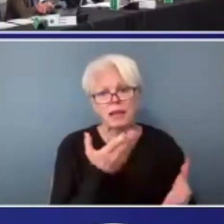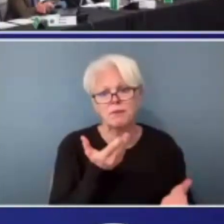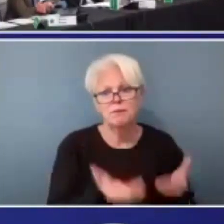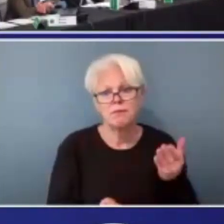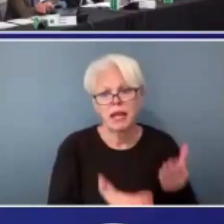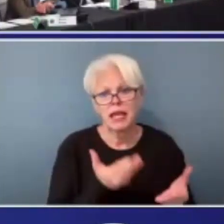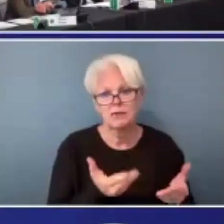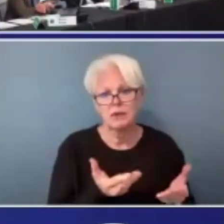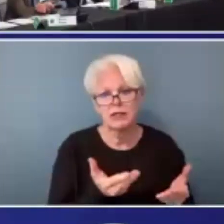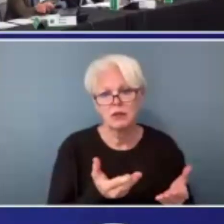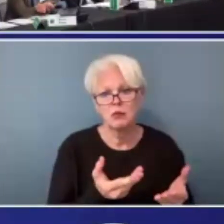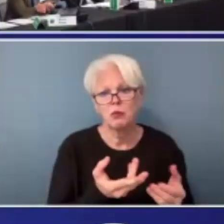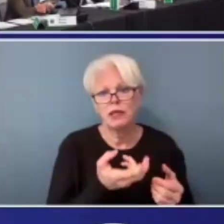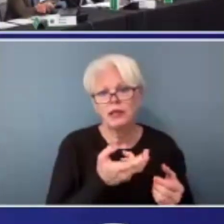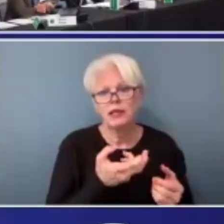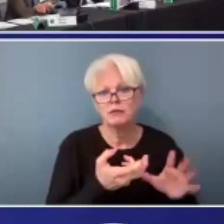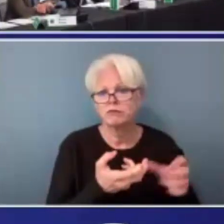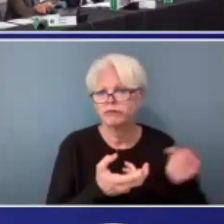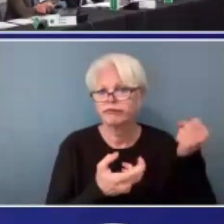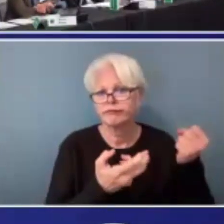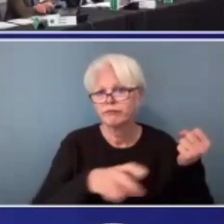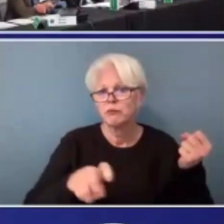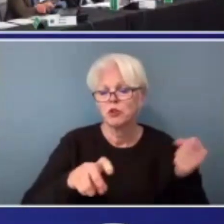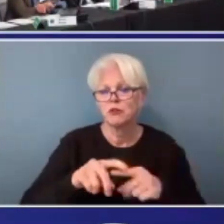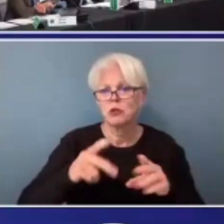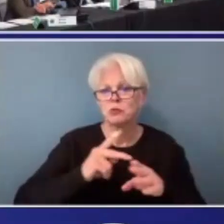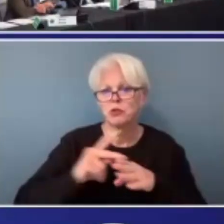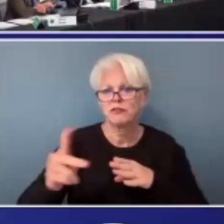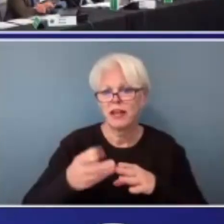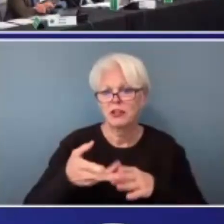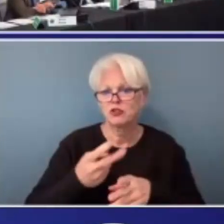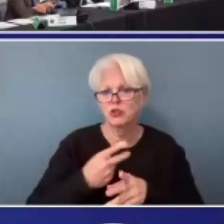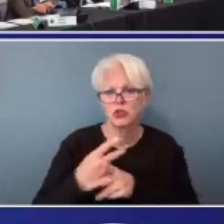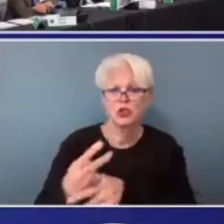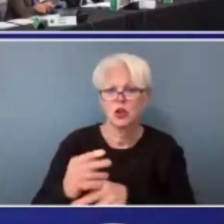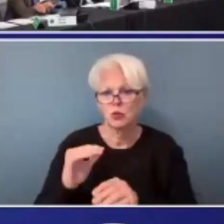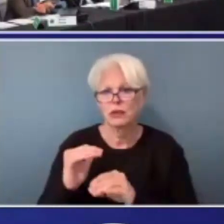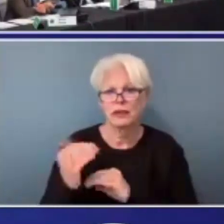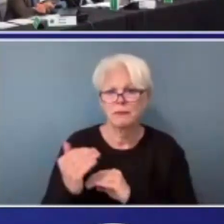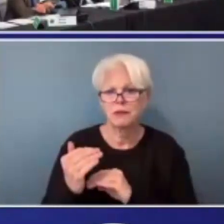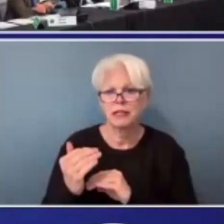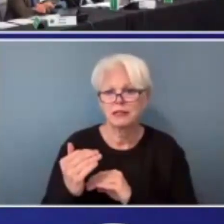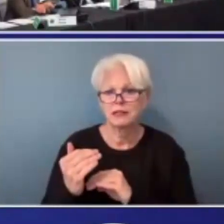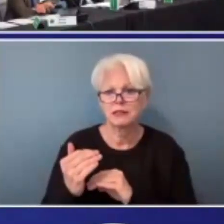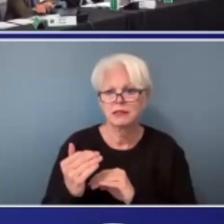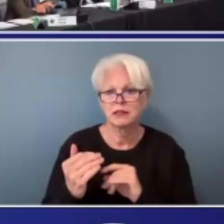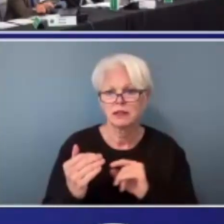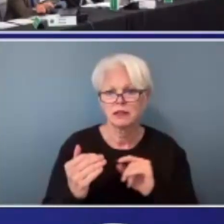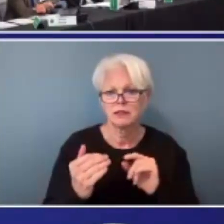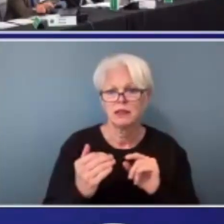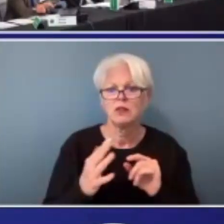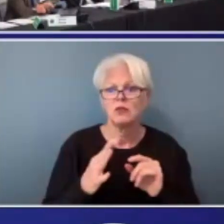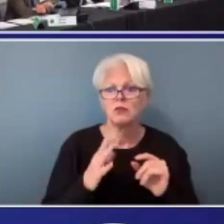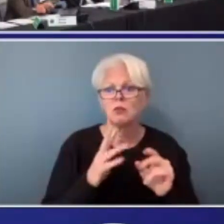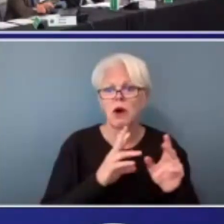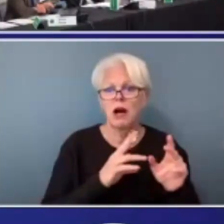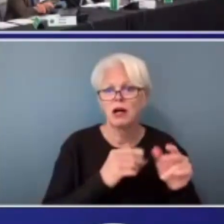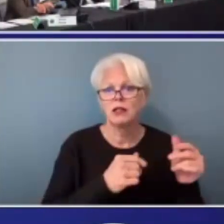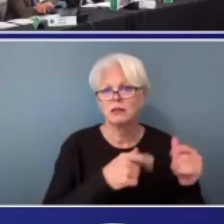professional loan limits while you guys maybe departmentally are trying to figure this out so that we don't hold everybody up?